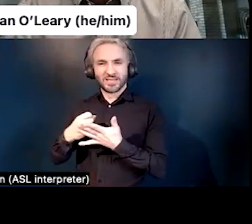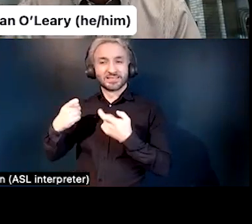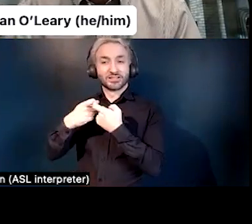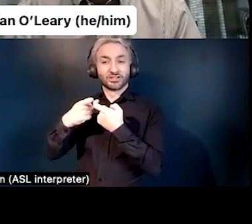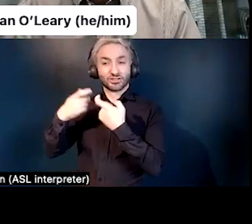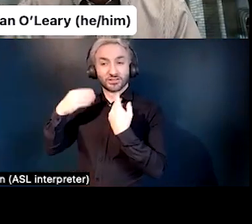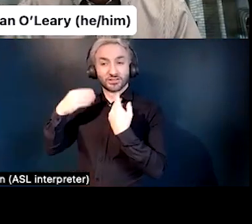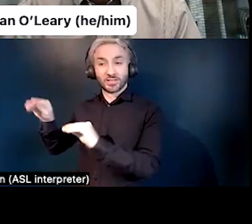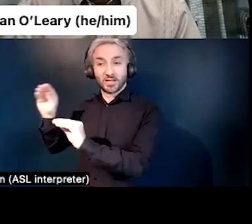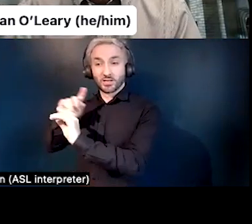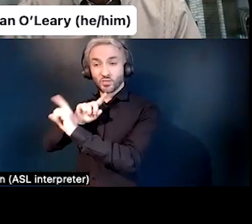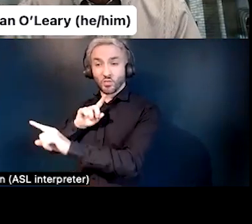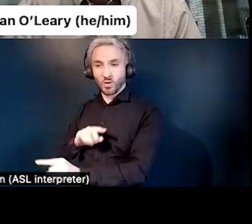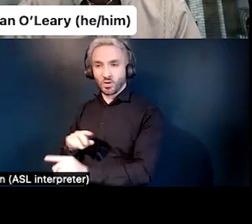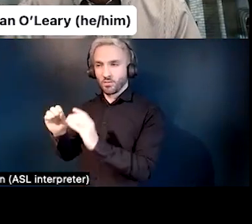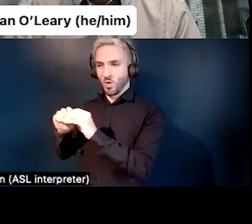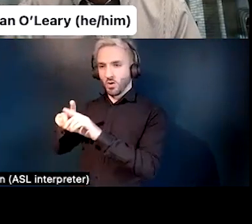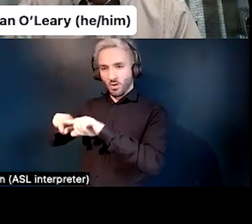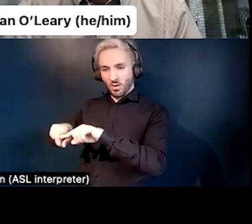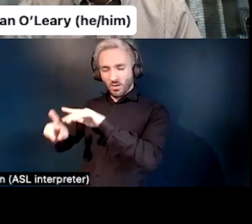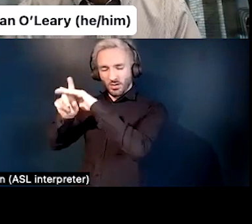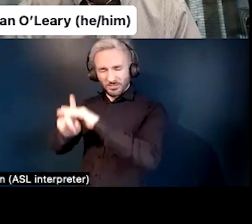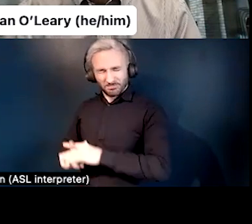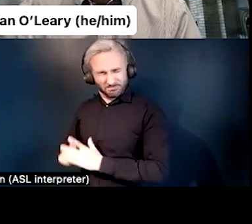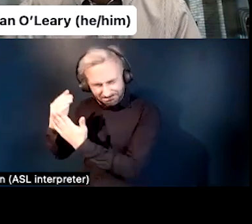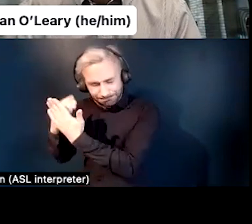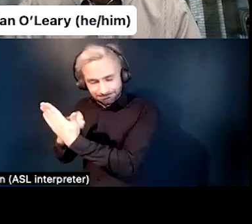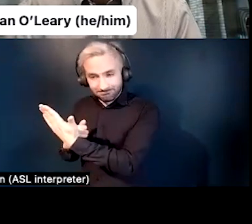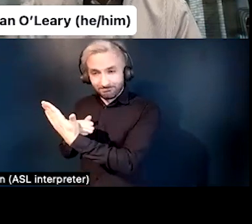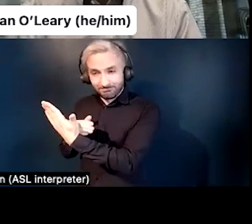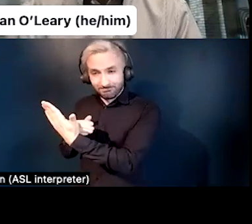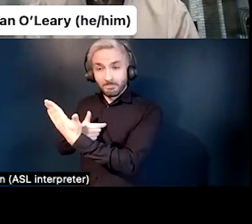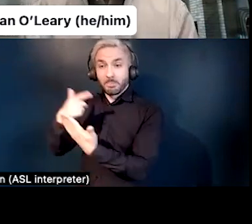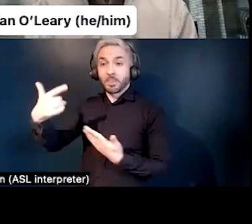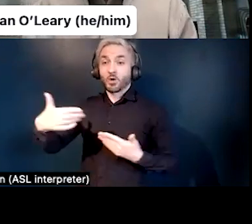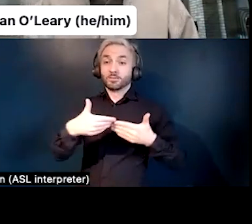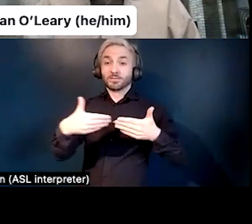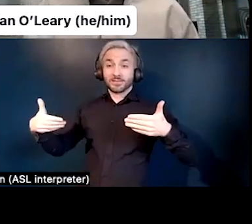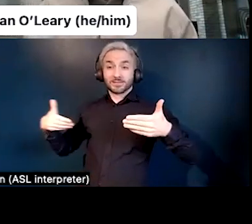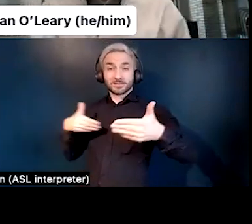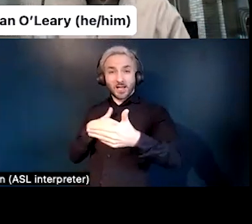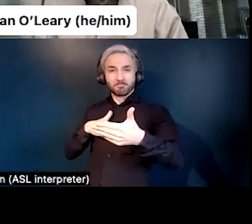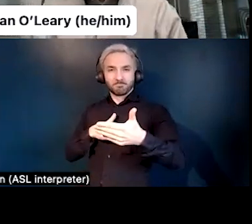Things like lead times on reprints, meaning second printing or subsequent printings of front